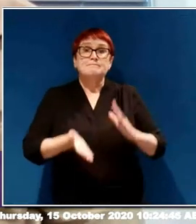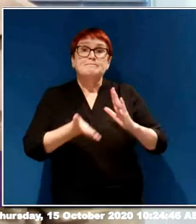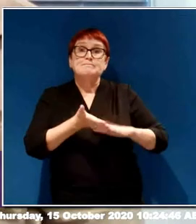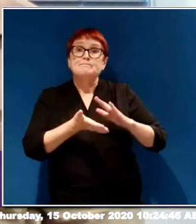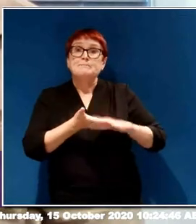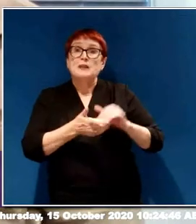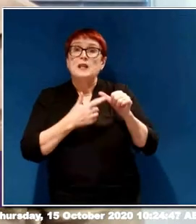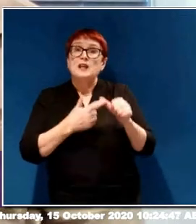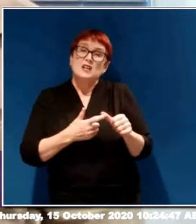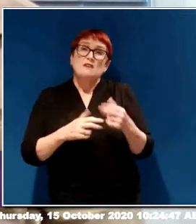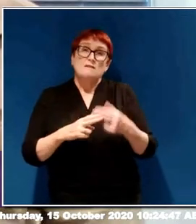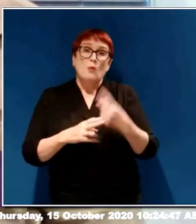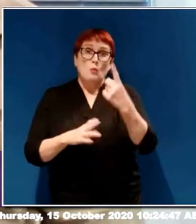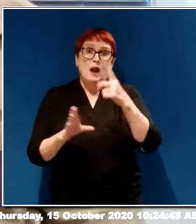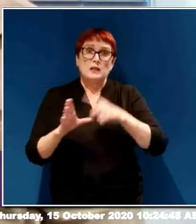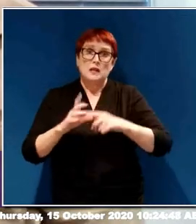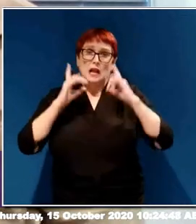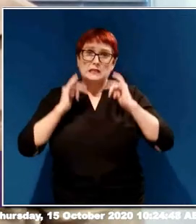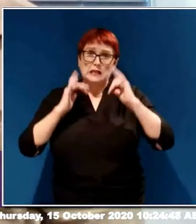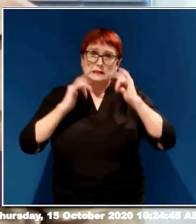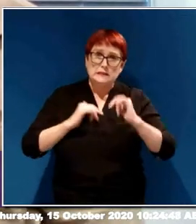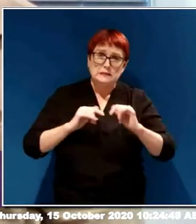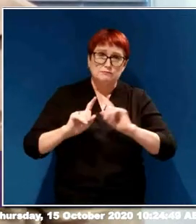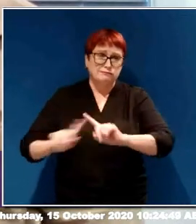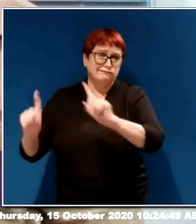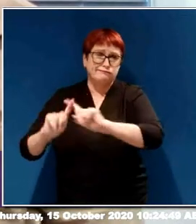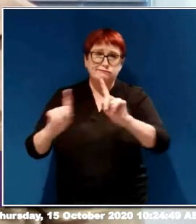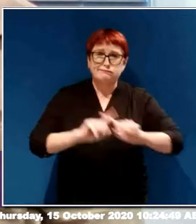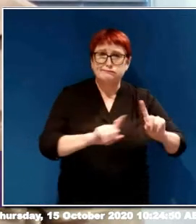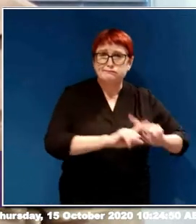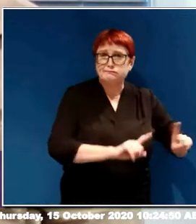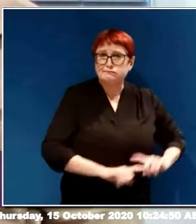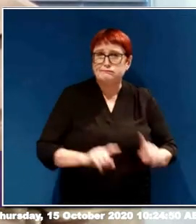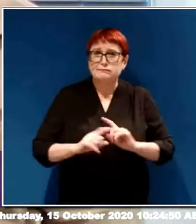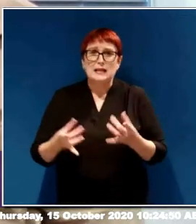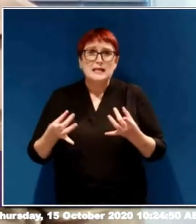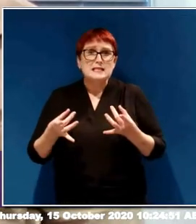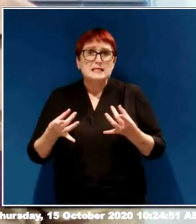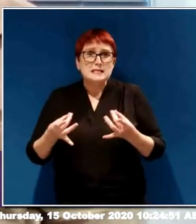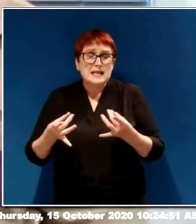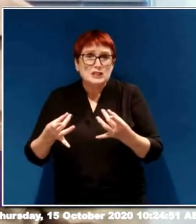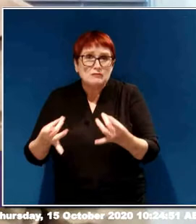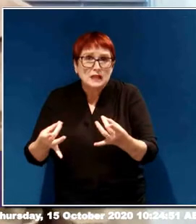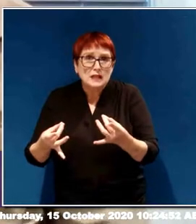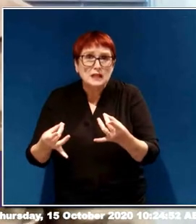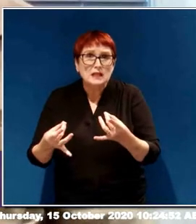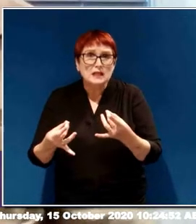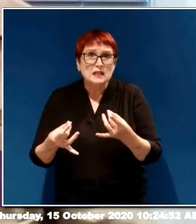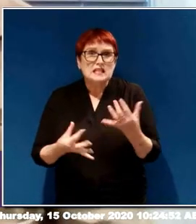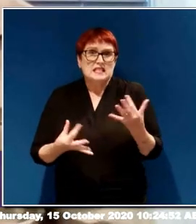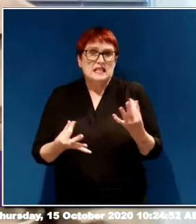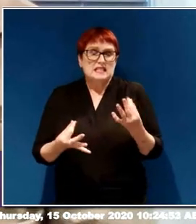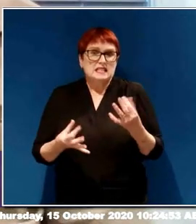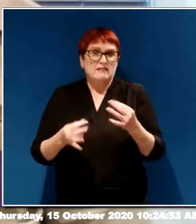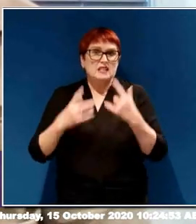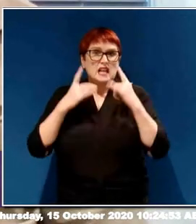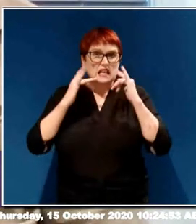Connors sensory seeking and sensory sensitivity kind of assessments, all these assessments we'd never heard of.